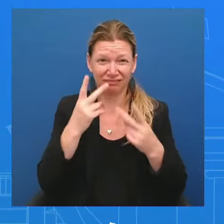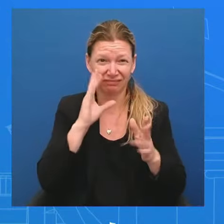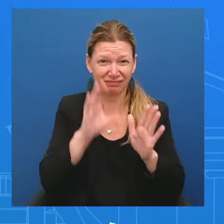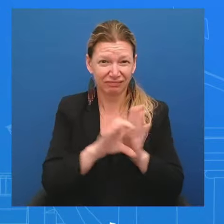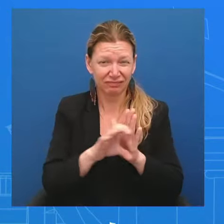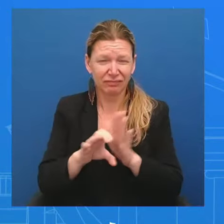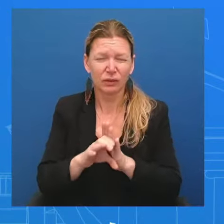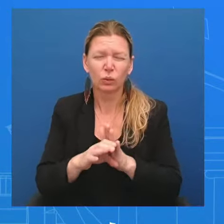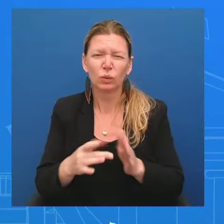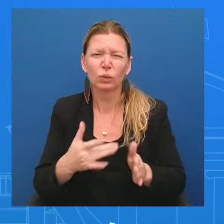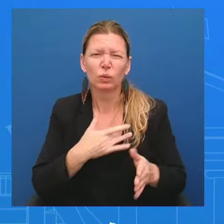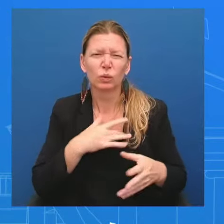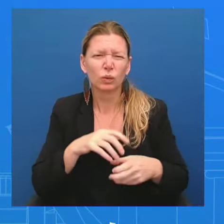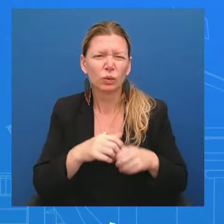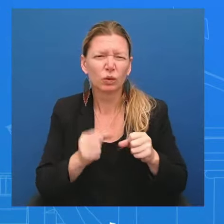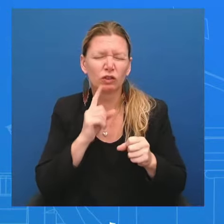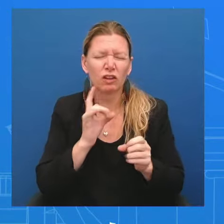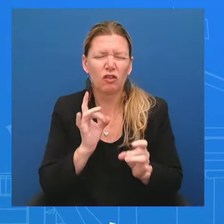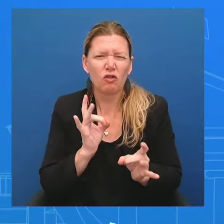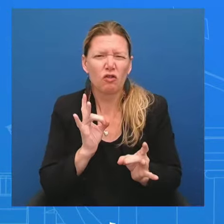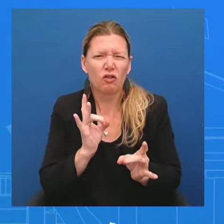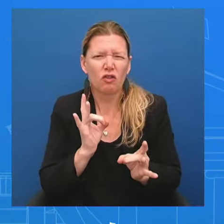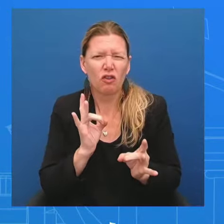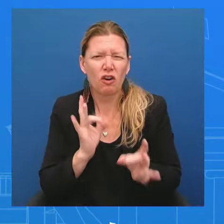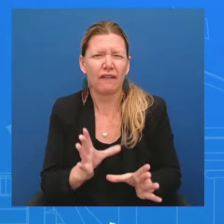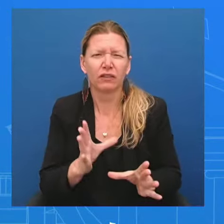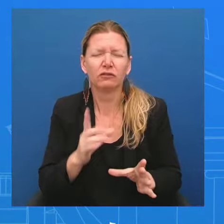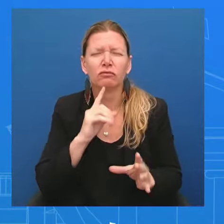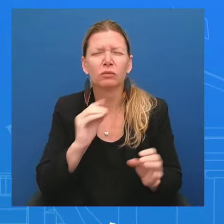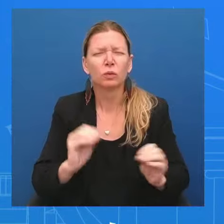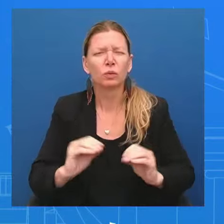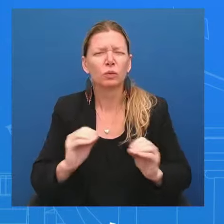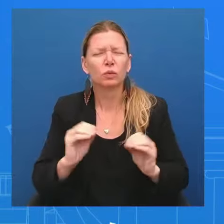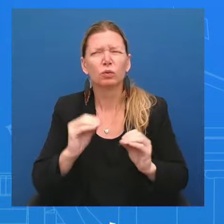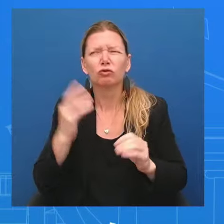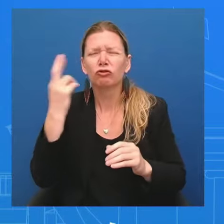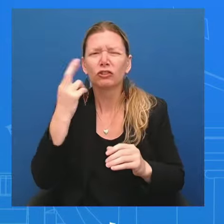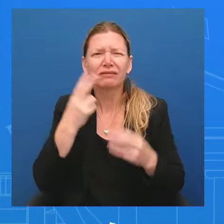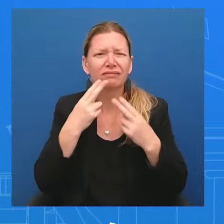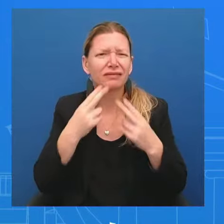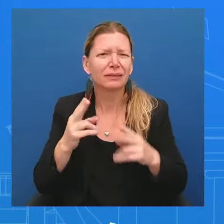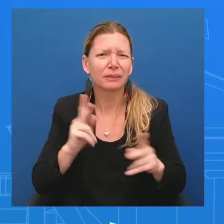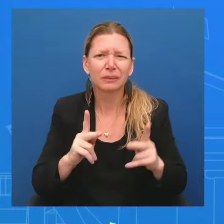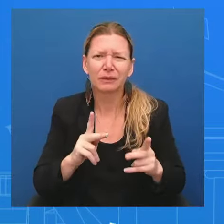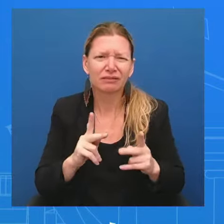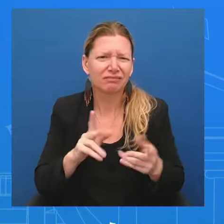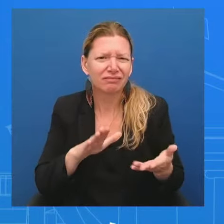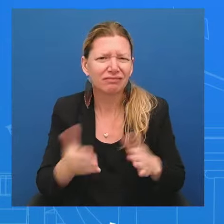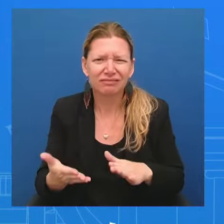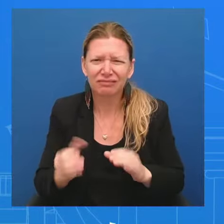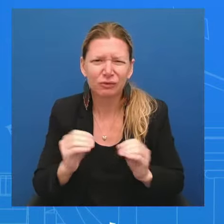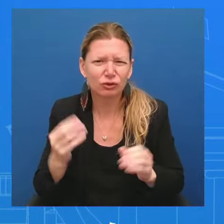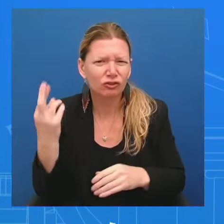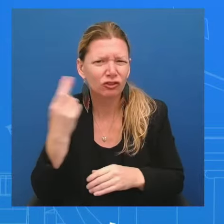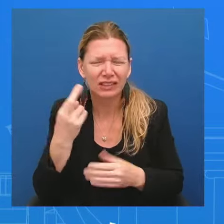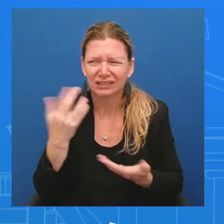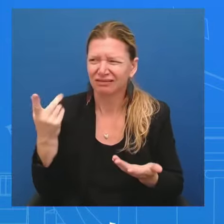There should be no innocent life lost here as a result of this conflict. Israel, of course, has a right to go after Hamas,